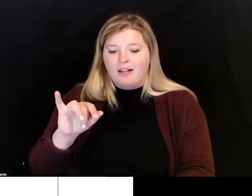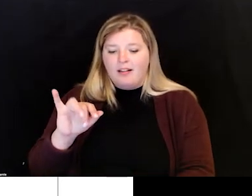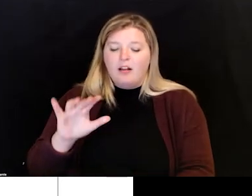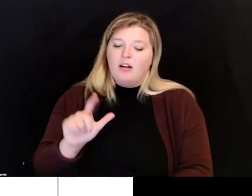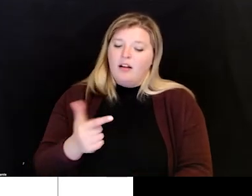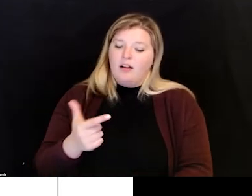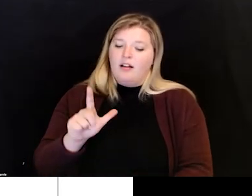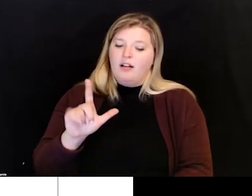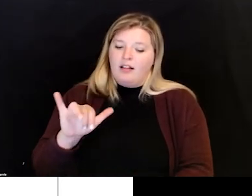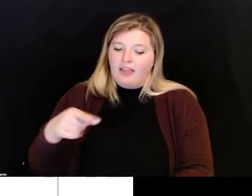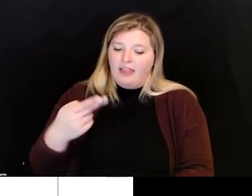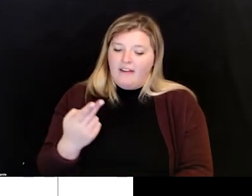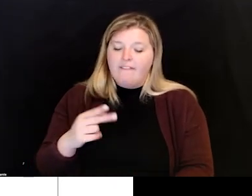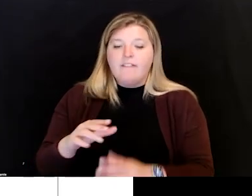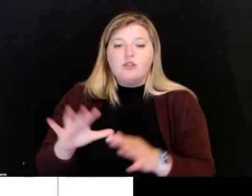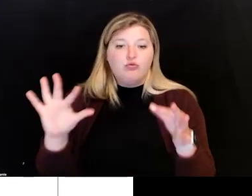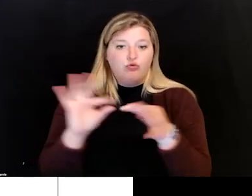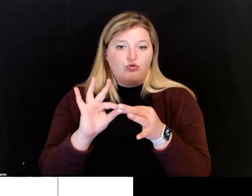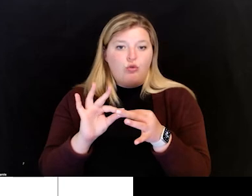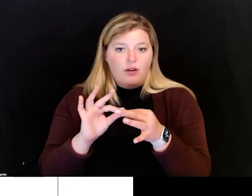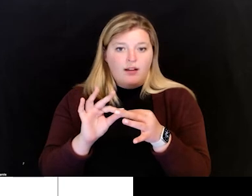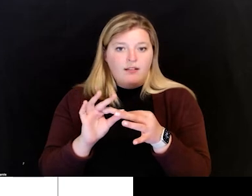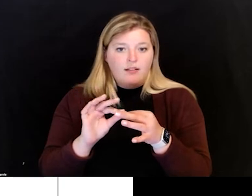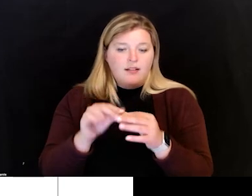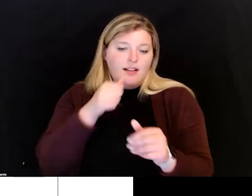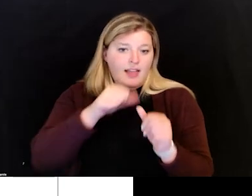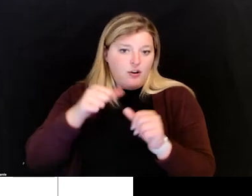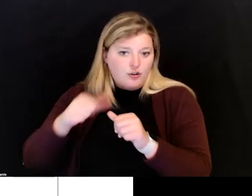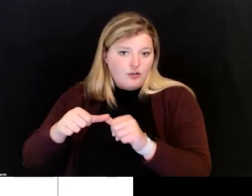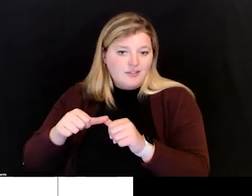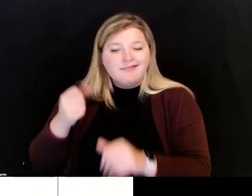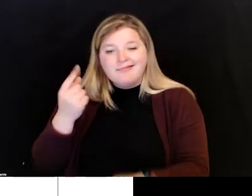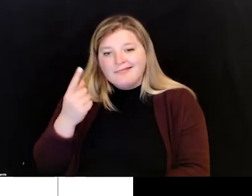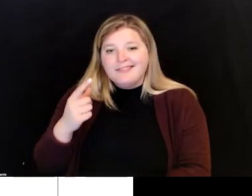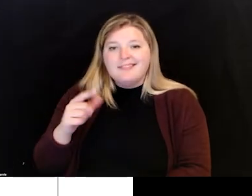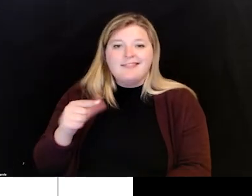Graphic designers love glyphs because they're visually very, very appealing.